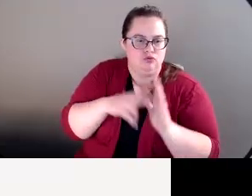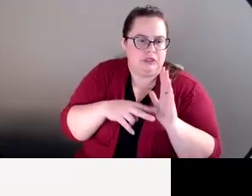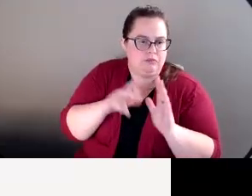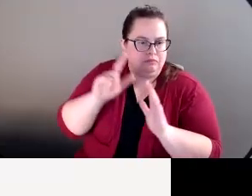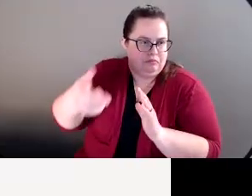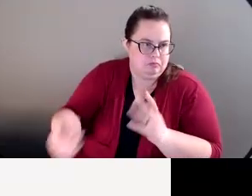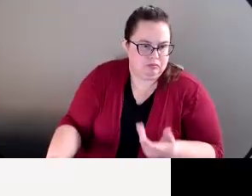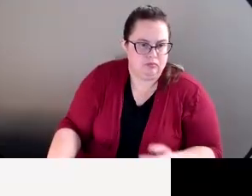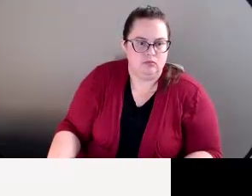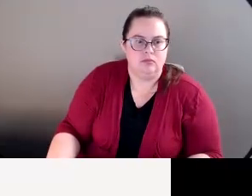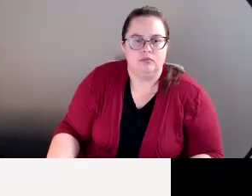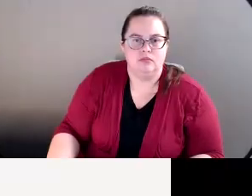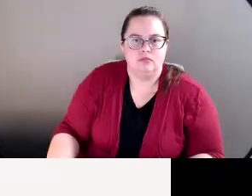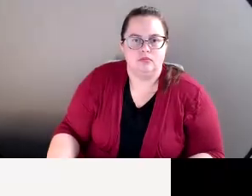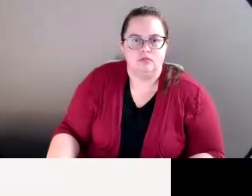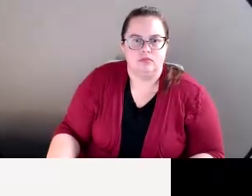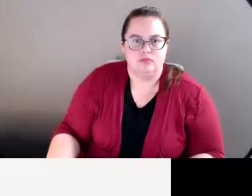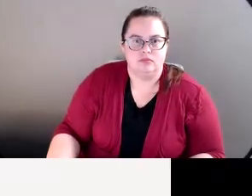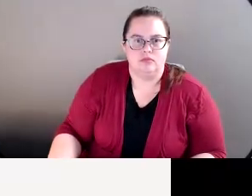In addition to the guidelines, I just wanted to